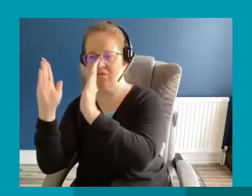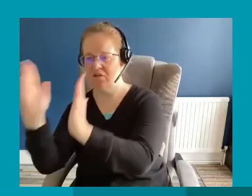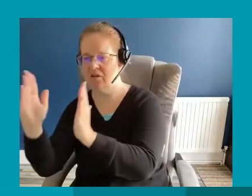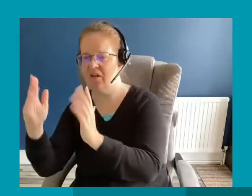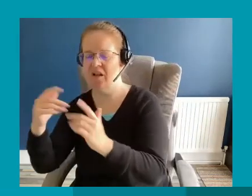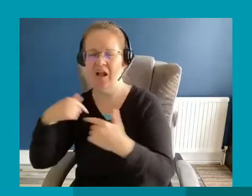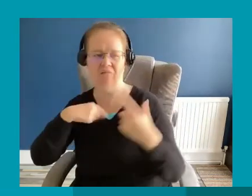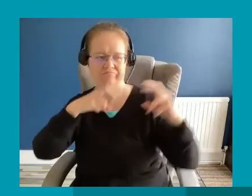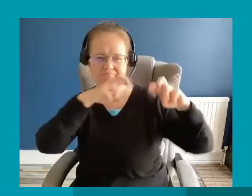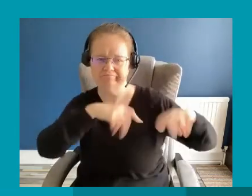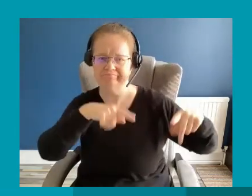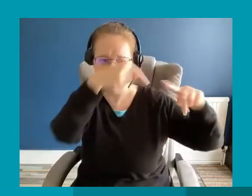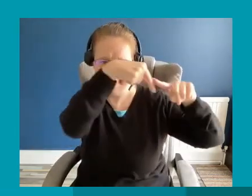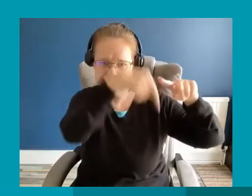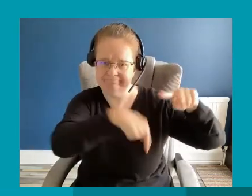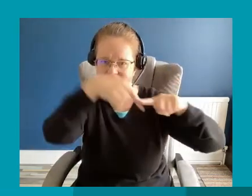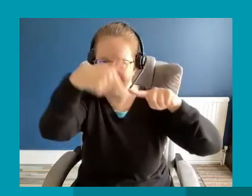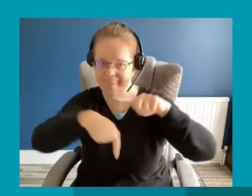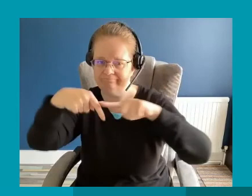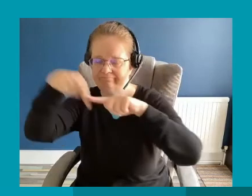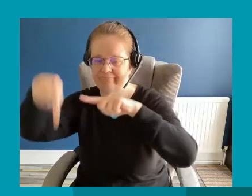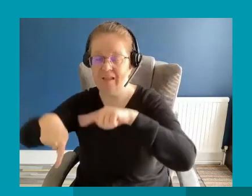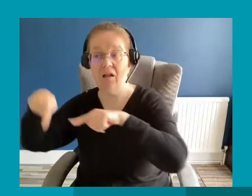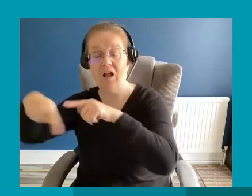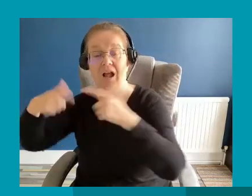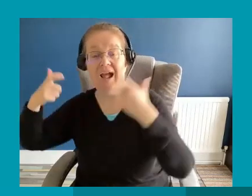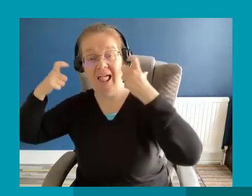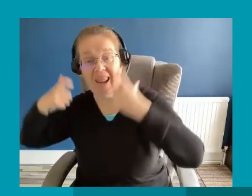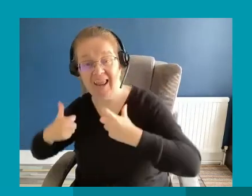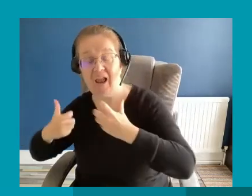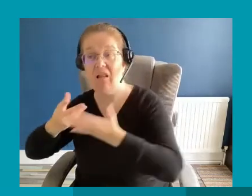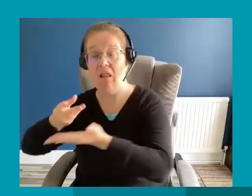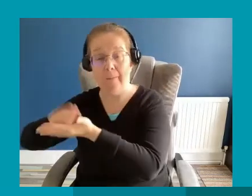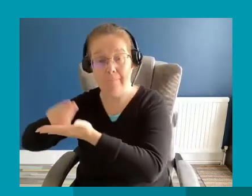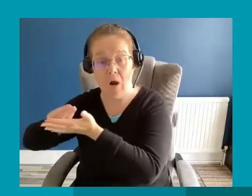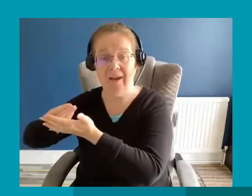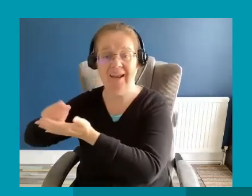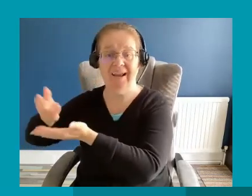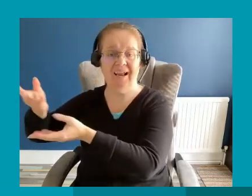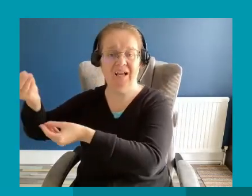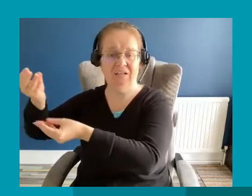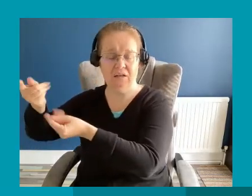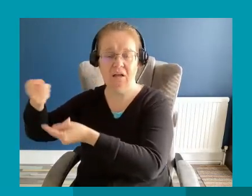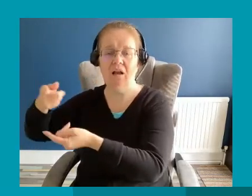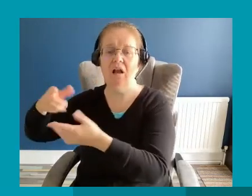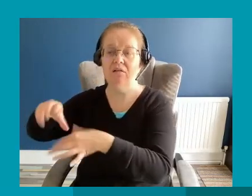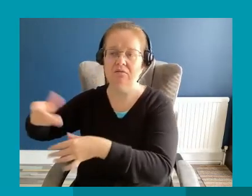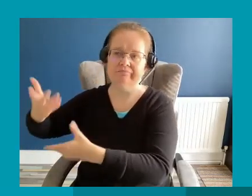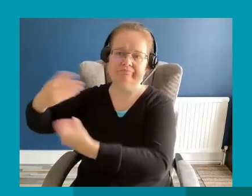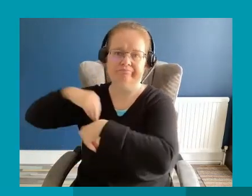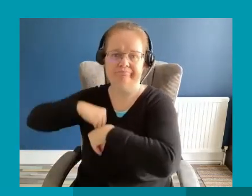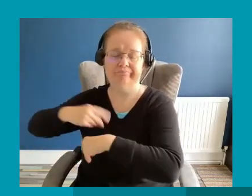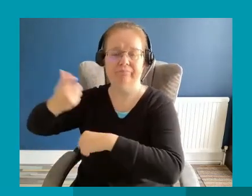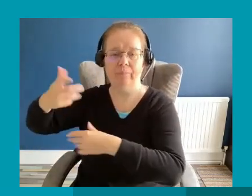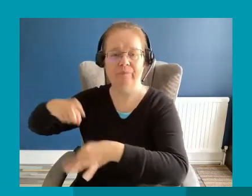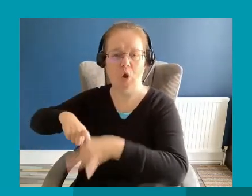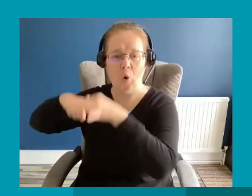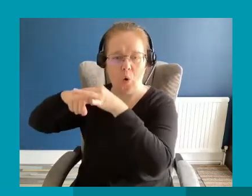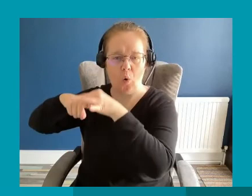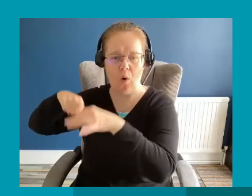areas such as legal, money, financial, gaining qualifications. It's stacked full of really, really fabulous resources. Maybe you're leaning more